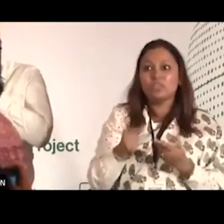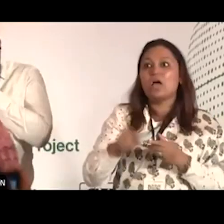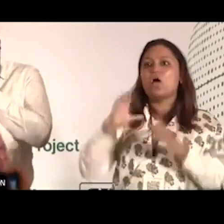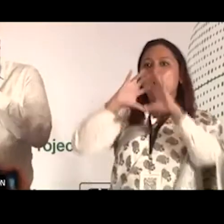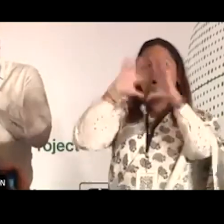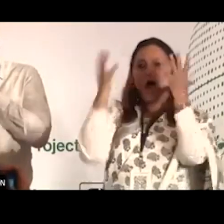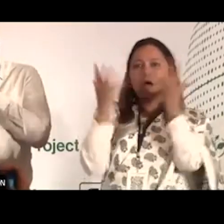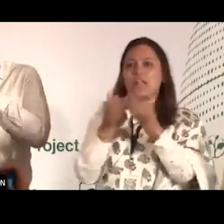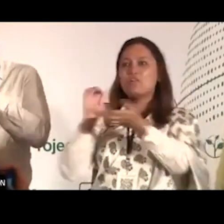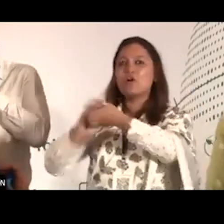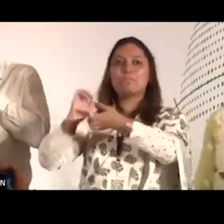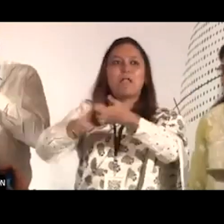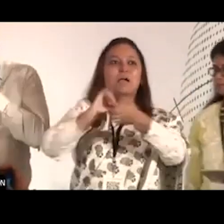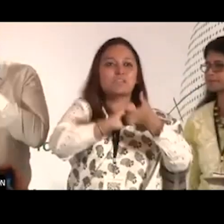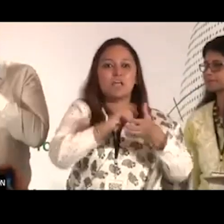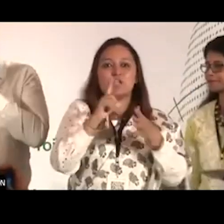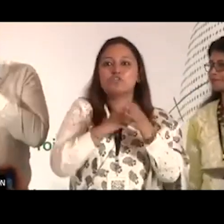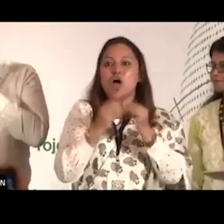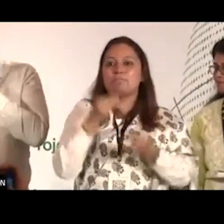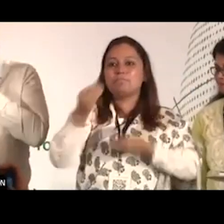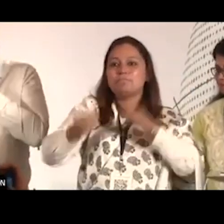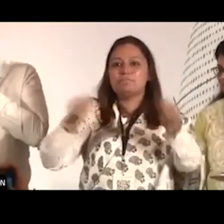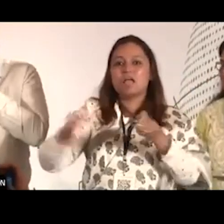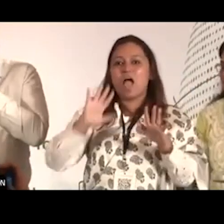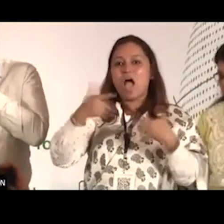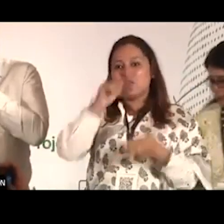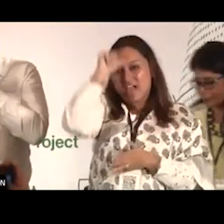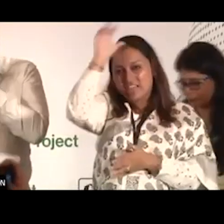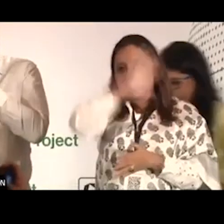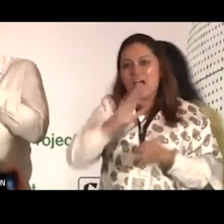to about impact investing and collaborating networking.